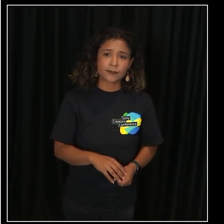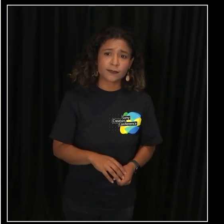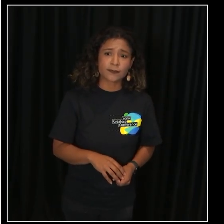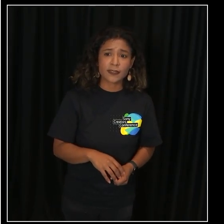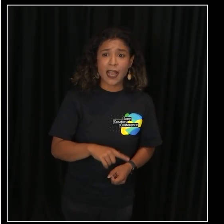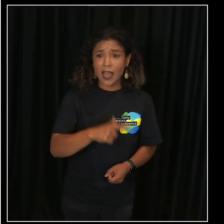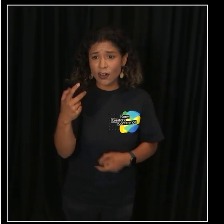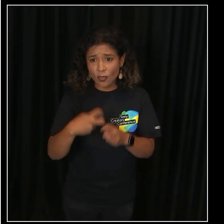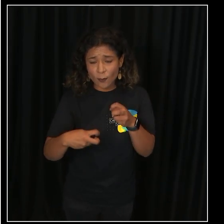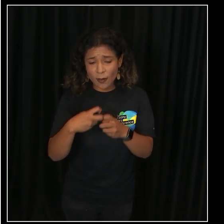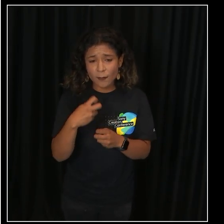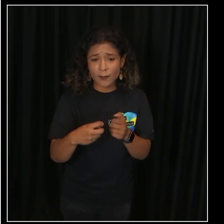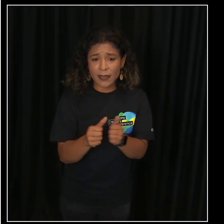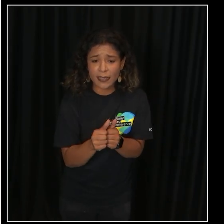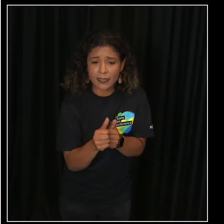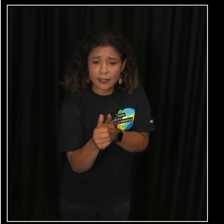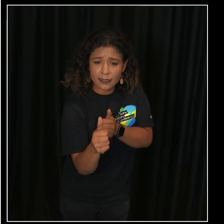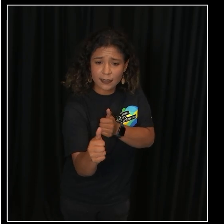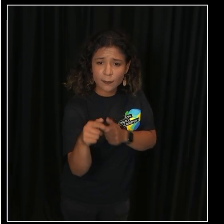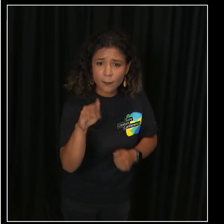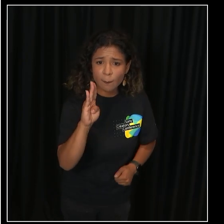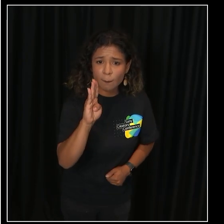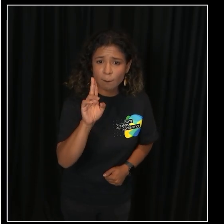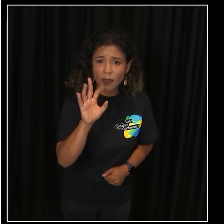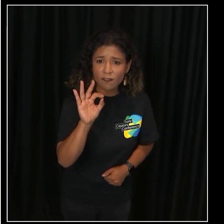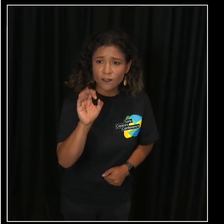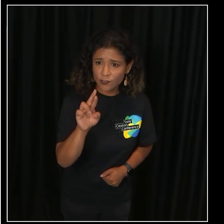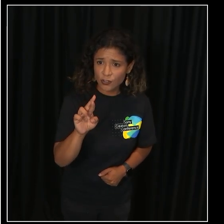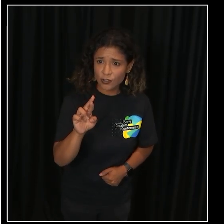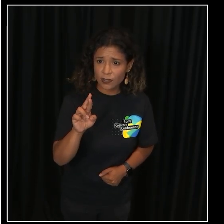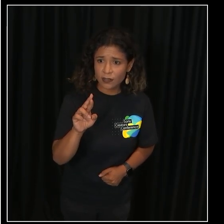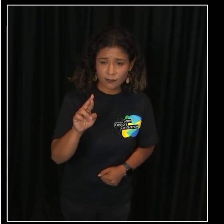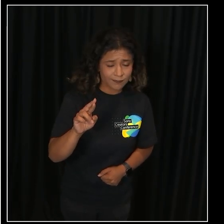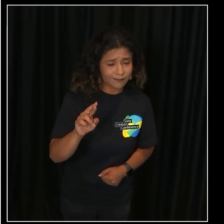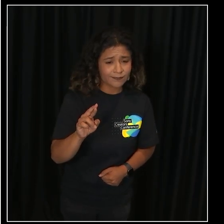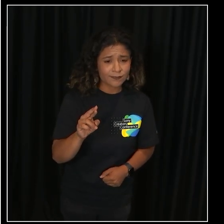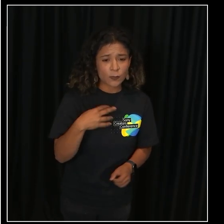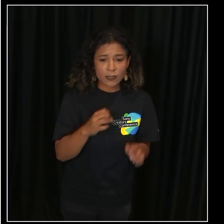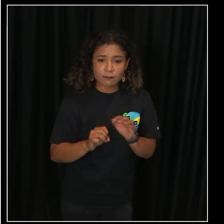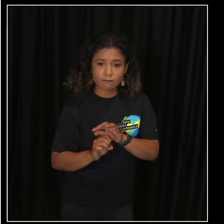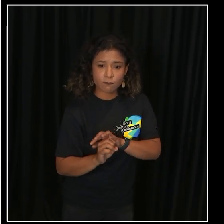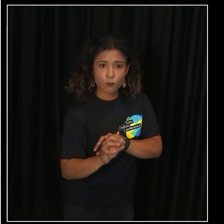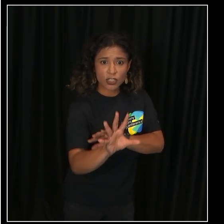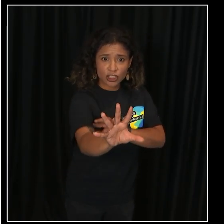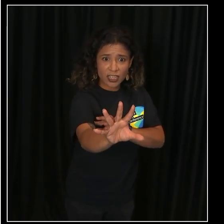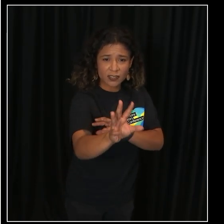We have aliasing on our depth buffer and we're projecting it into the world. That's not good.